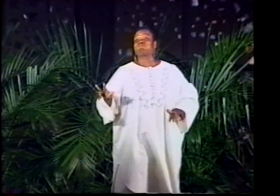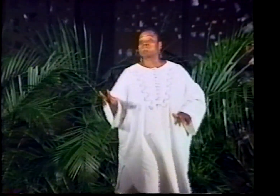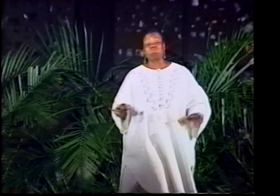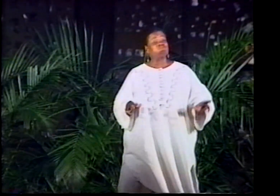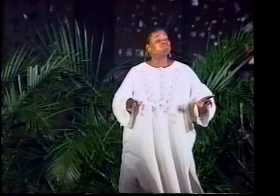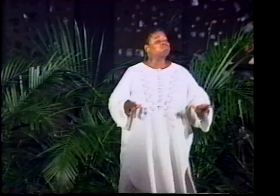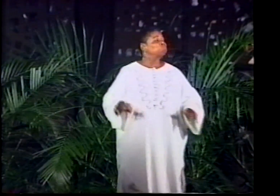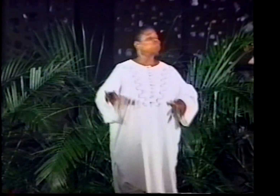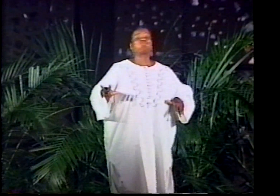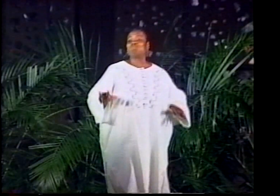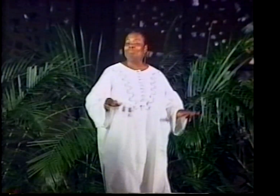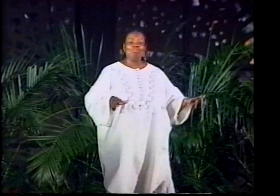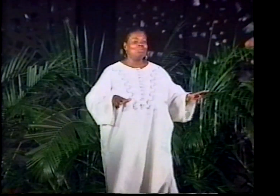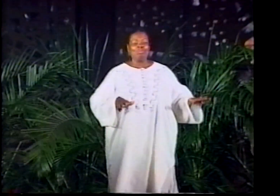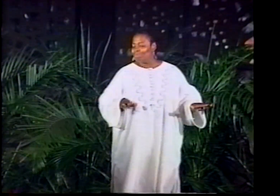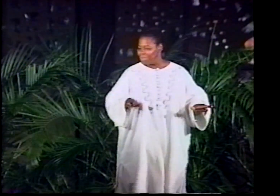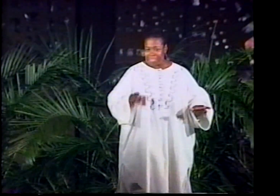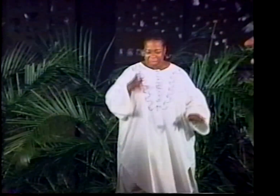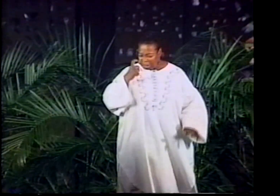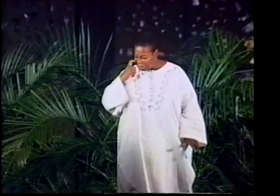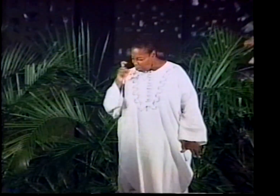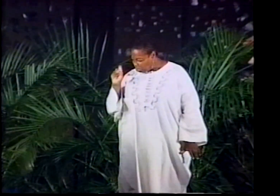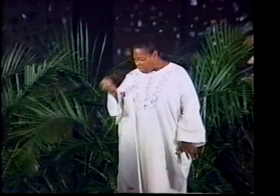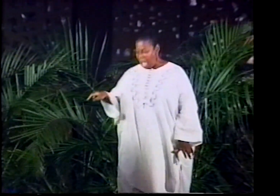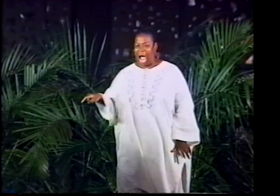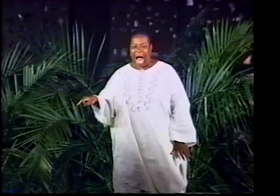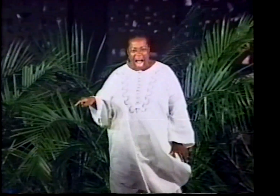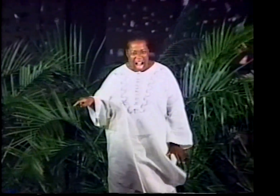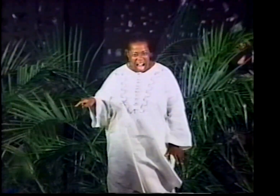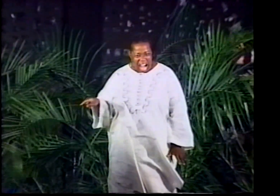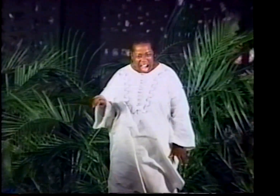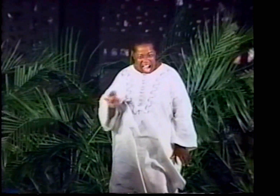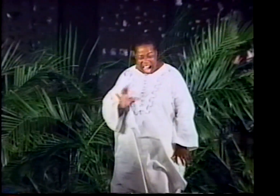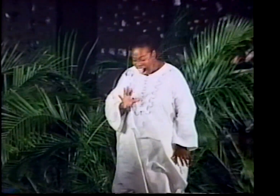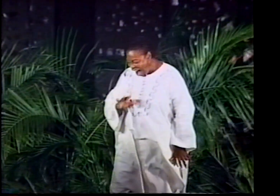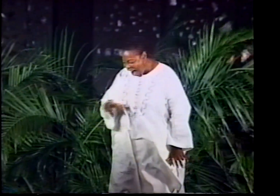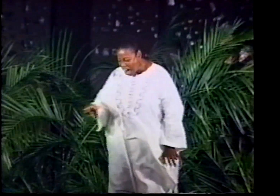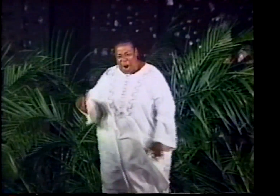Walking along his merry way when he came upon a treat.